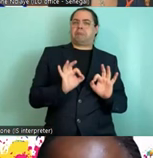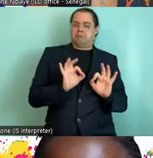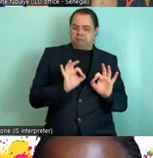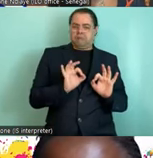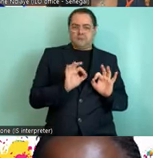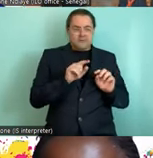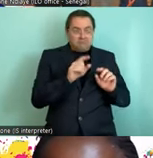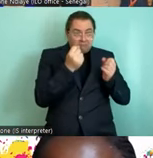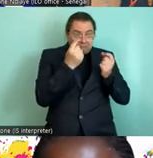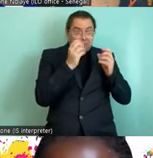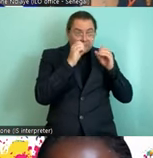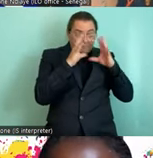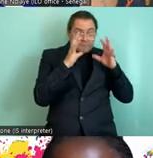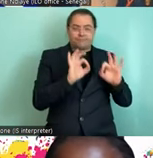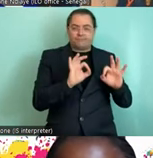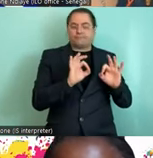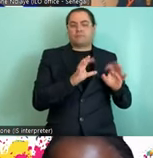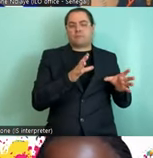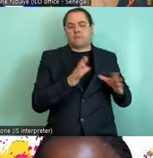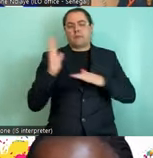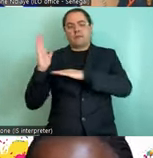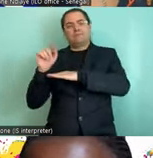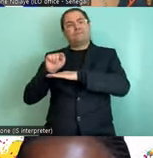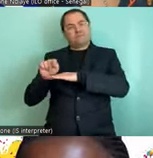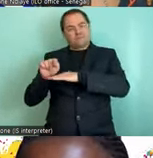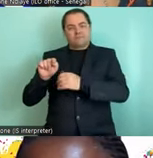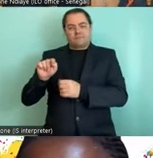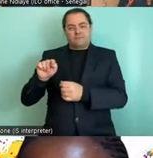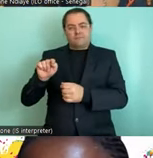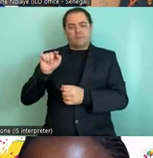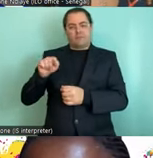that people thrive. And also in the corner there we have one of the facilitators this